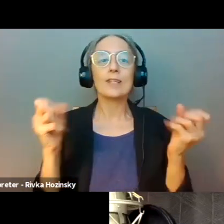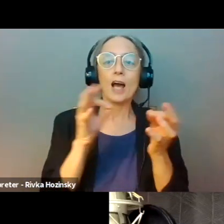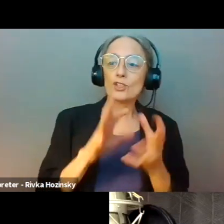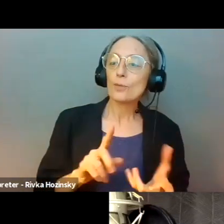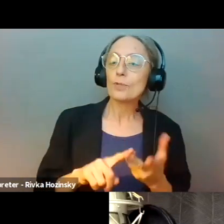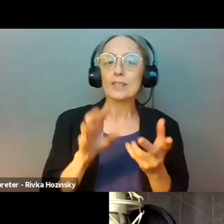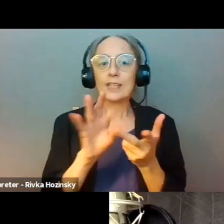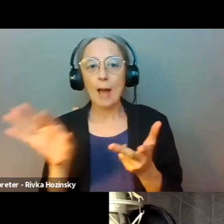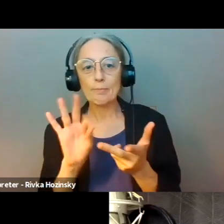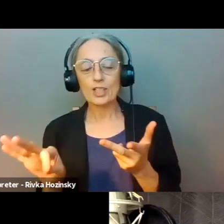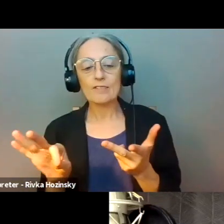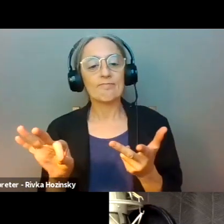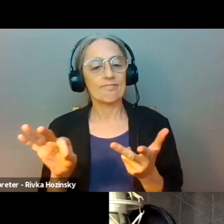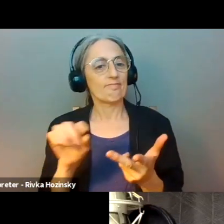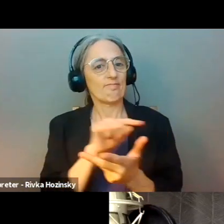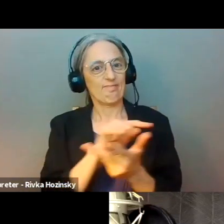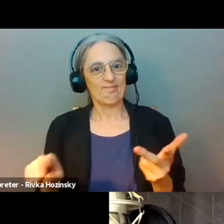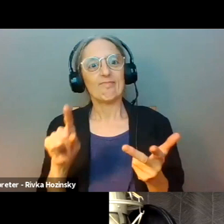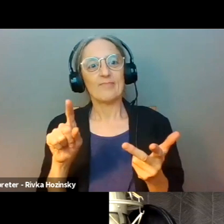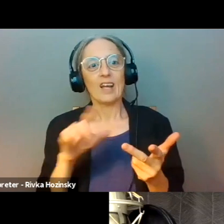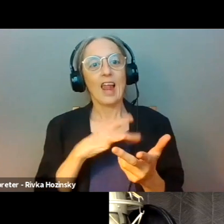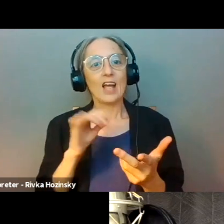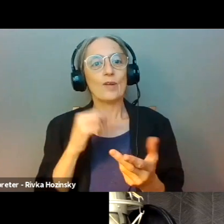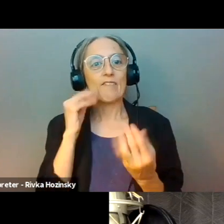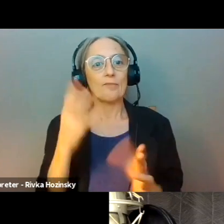all appreciate as much information as you can provide in advance,